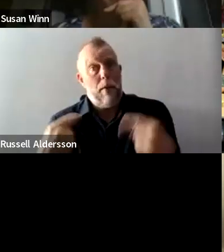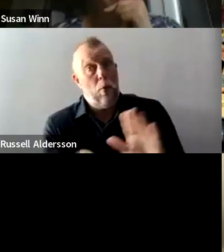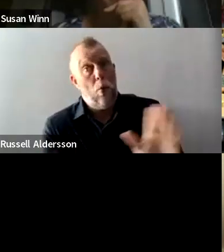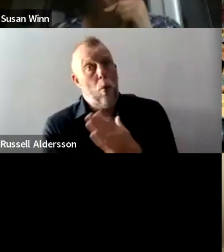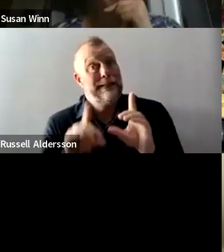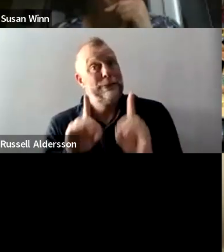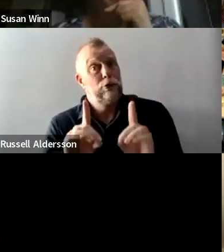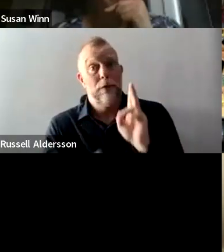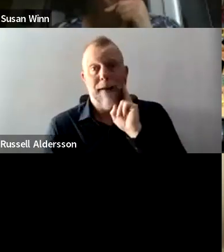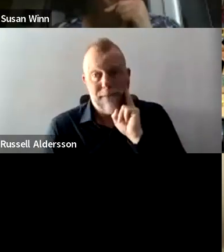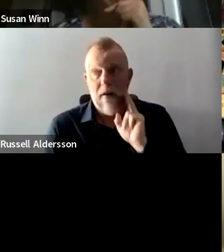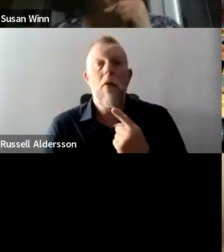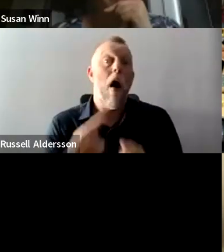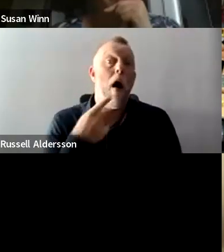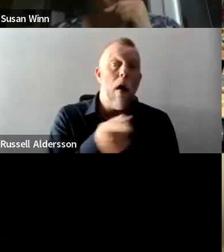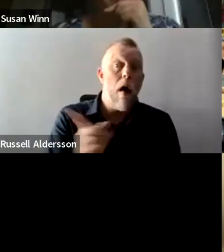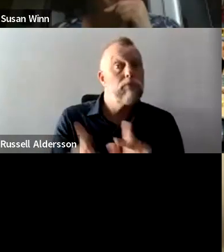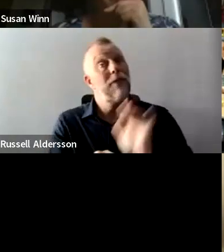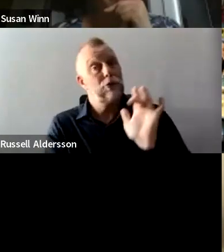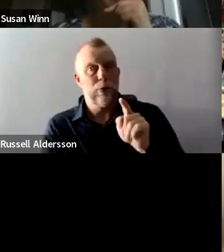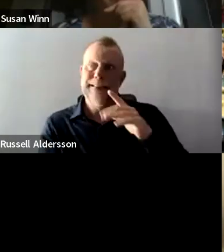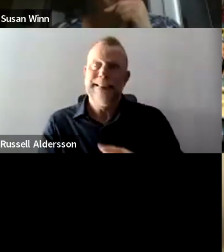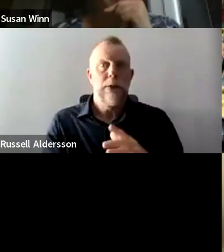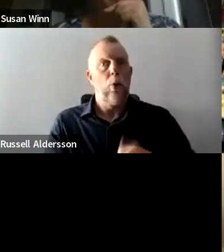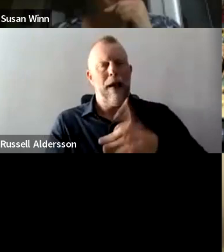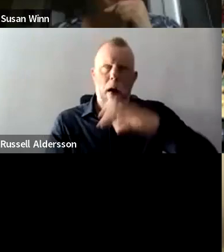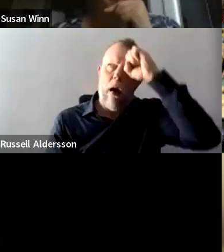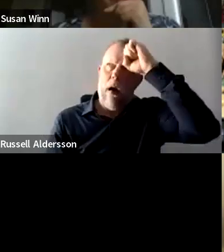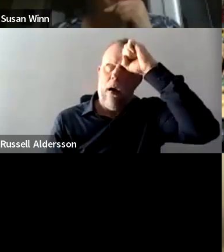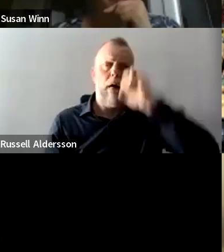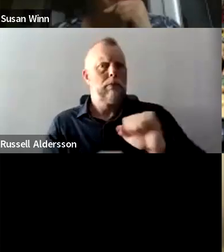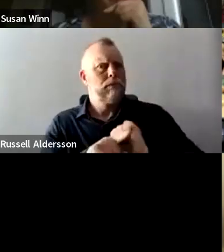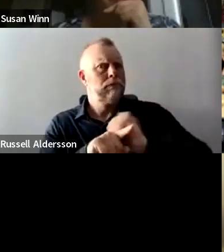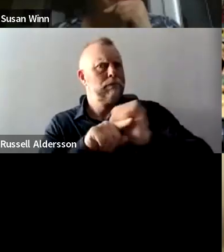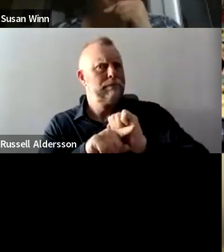and any professionals who needed a quick memory jog on matters audiological.